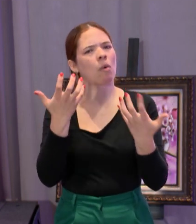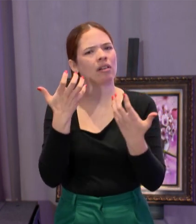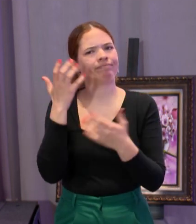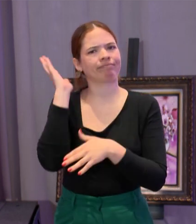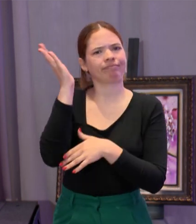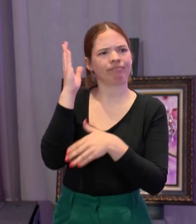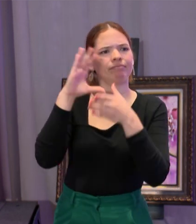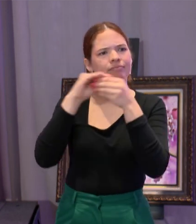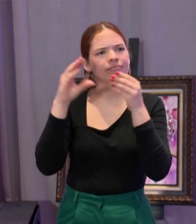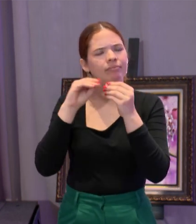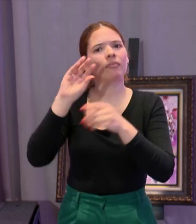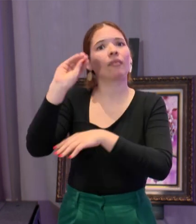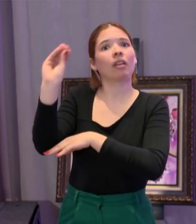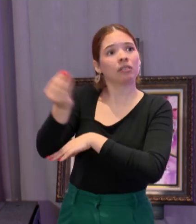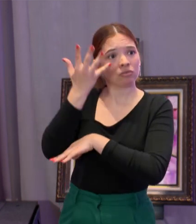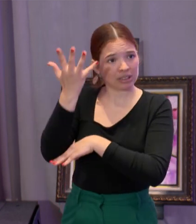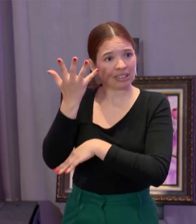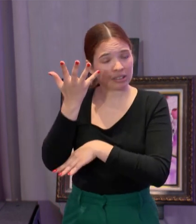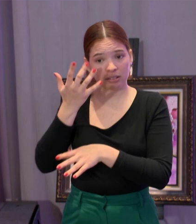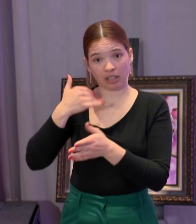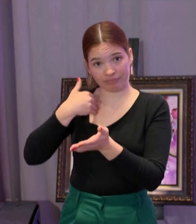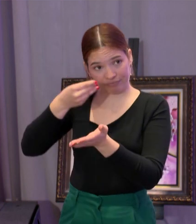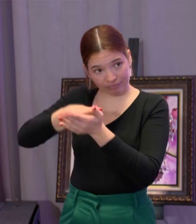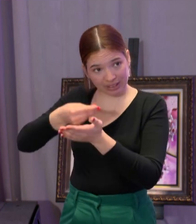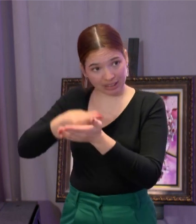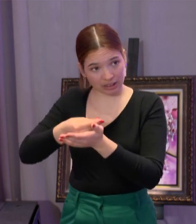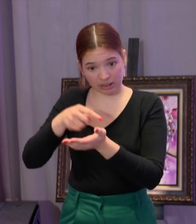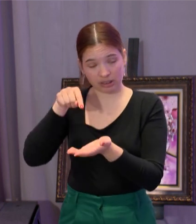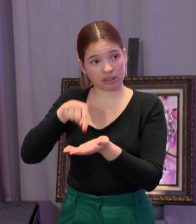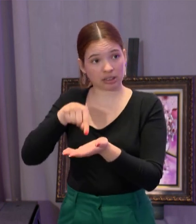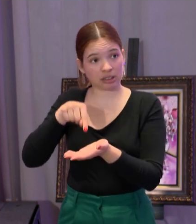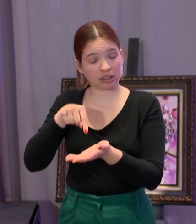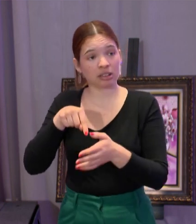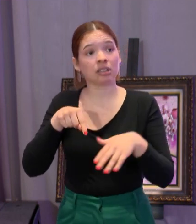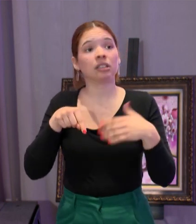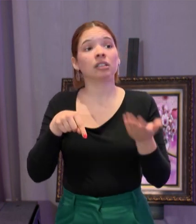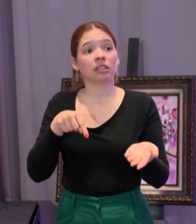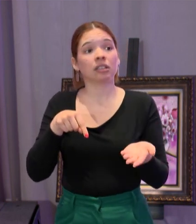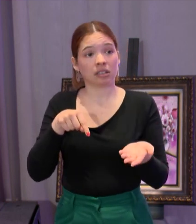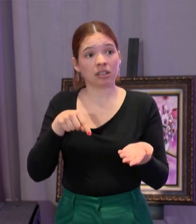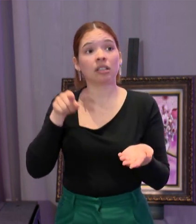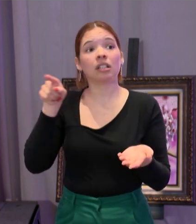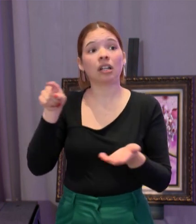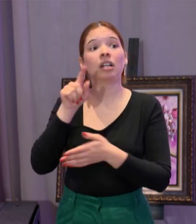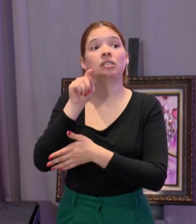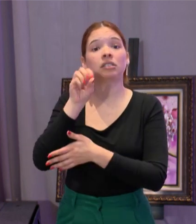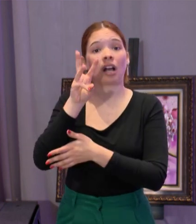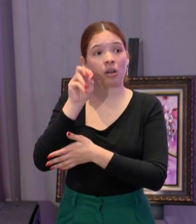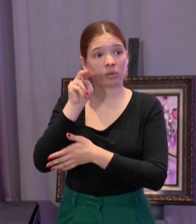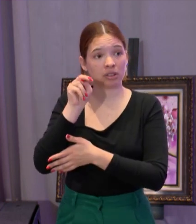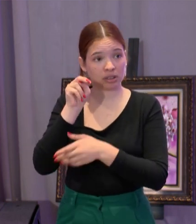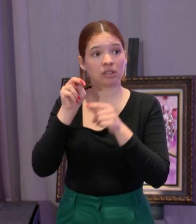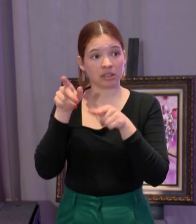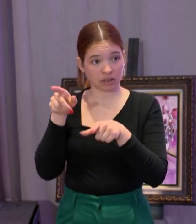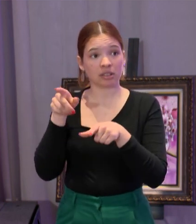THE CHERRY TREE FUND, AND WITH US AGAIN, KATHERINE TOWNSEND IS HERE, AND WE REALLY WORK WITH